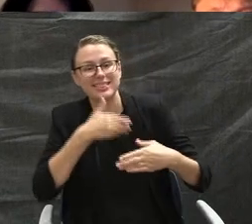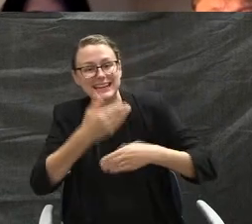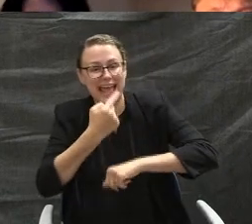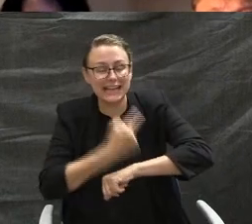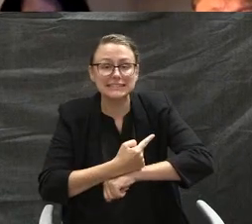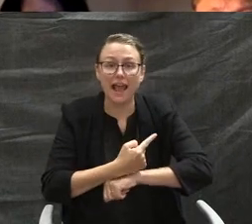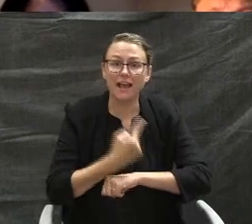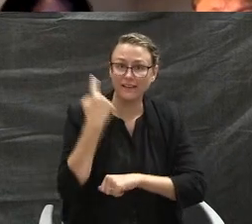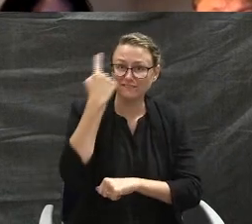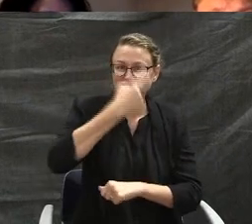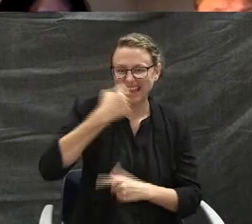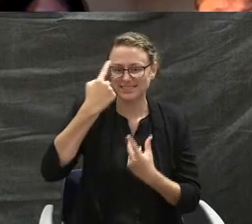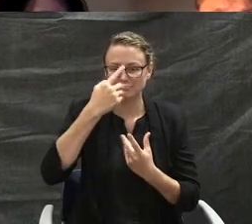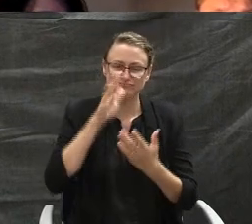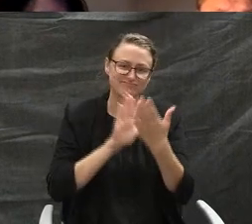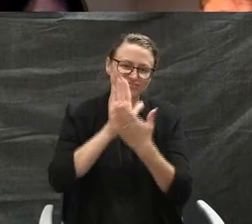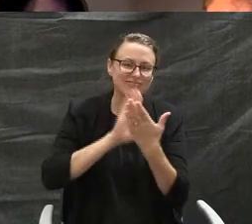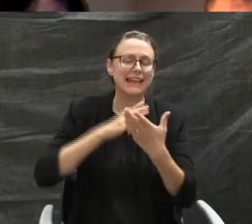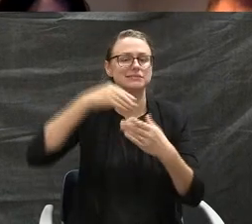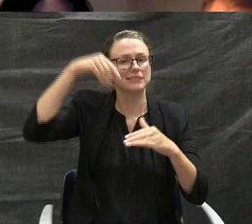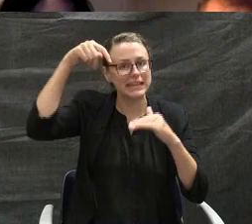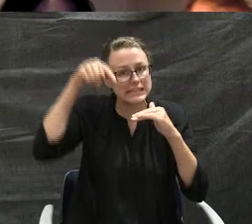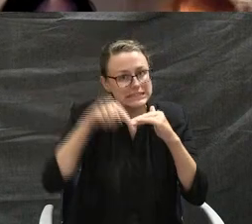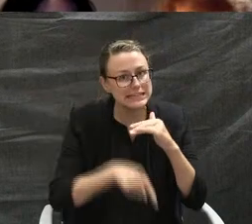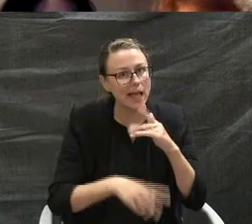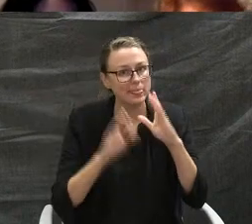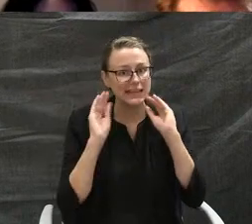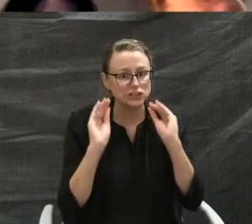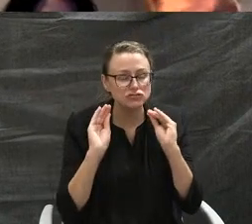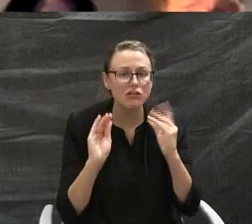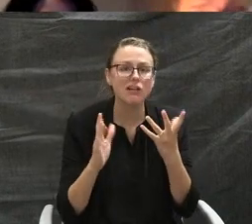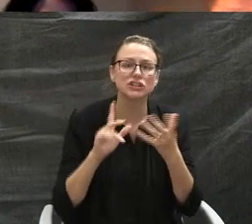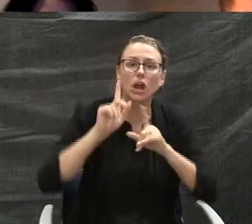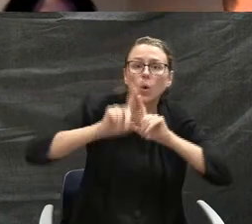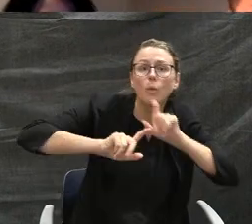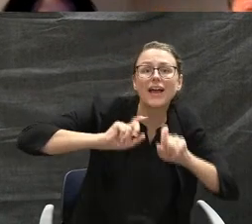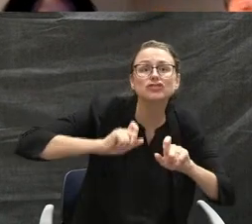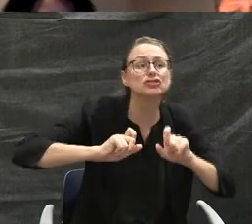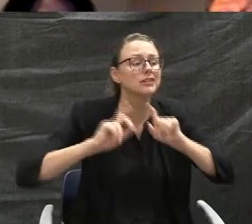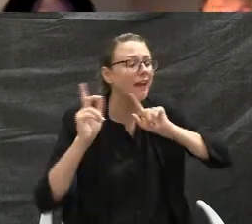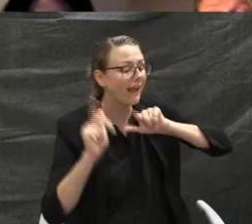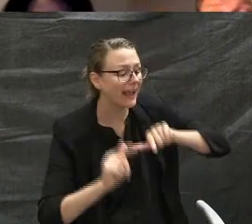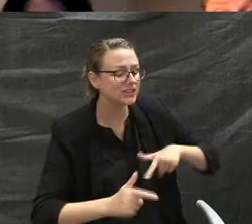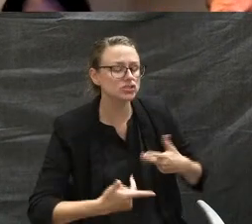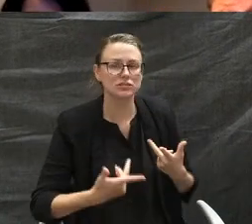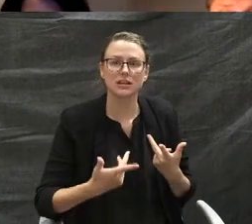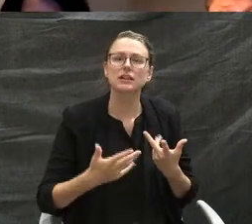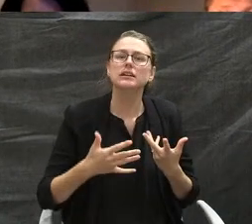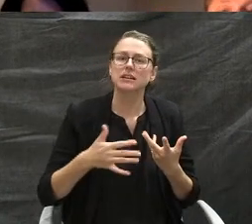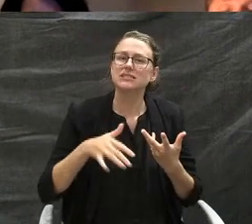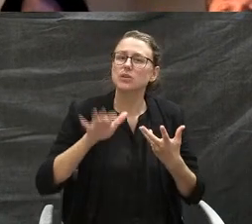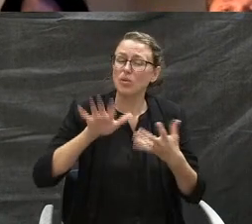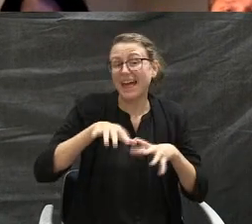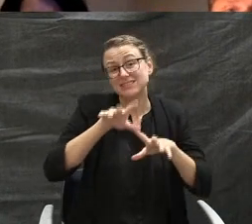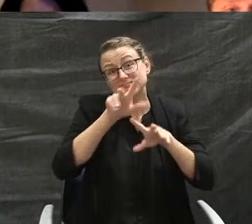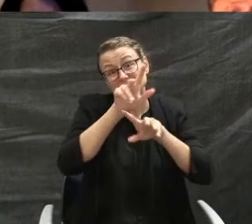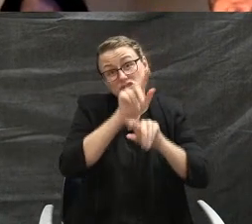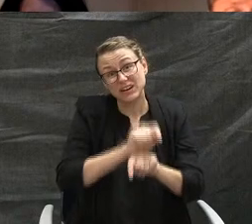face to face with the teacher where they're getting more in depth instruction. They're getting their questions answered, so its traditional flipped classroom which is used